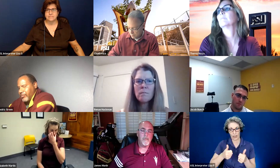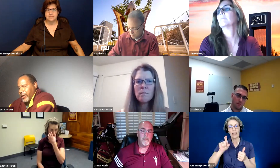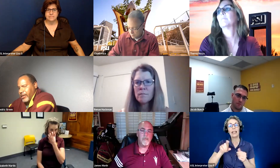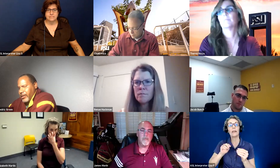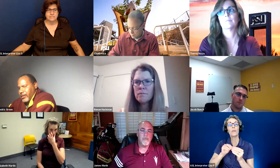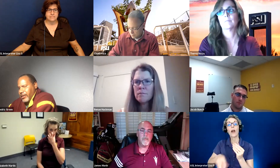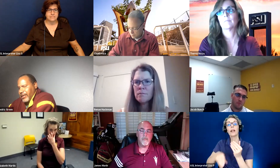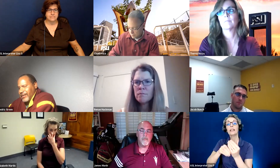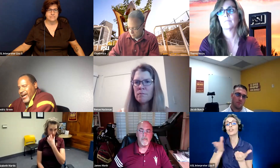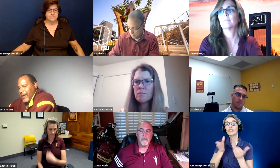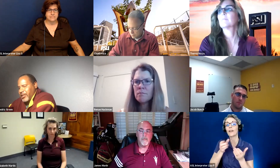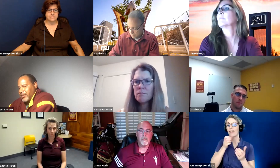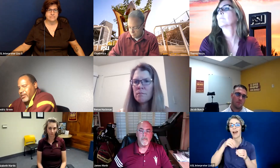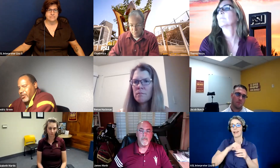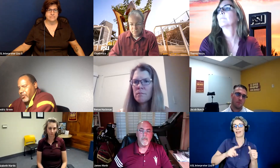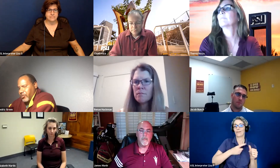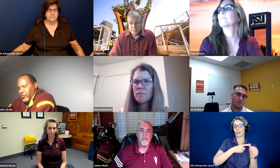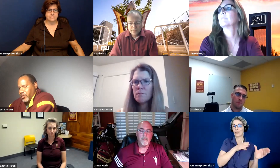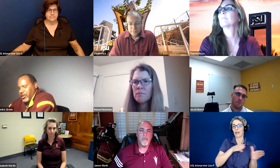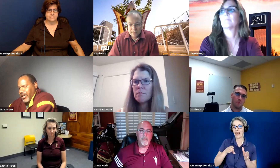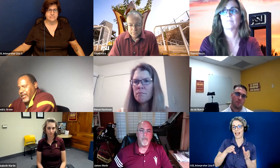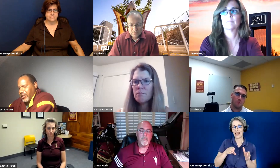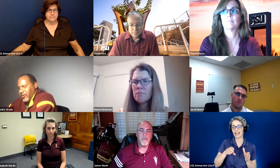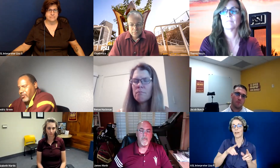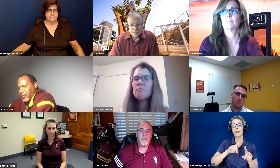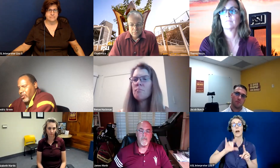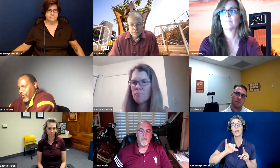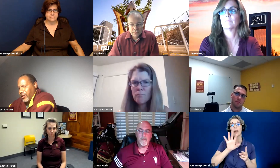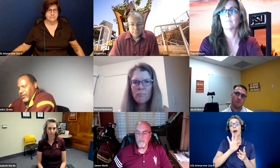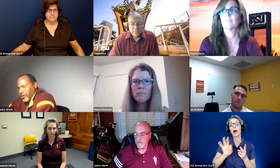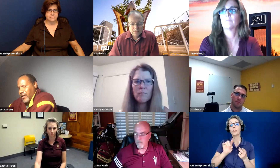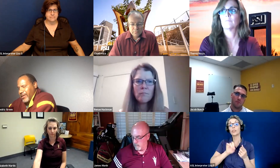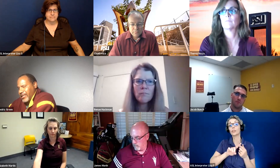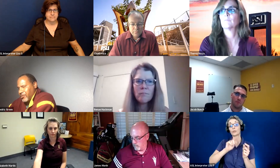but the option to change those and morph those accommodations